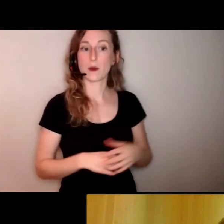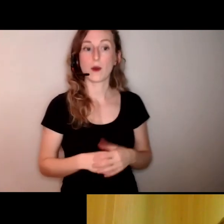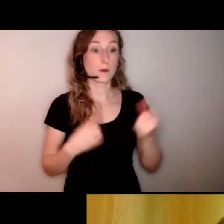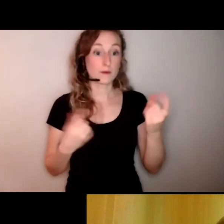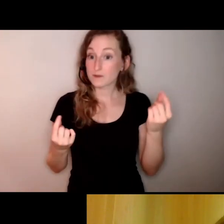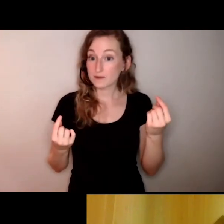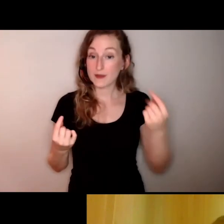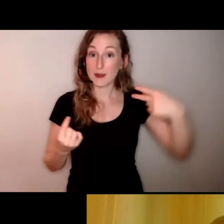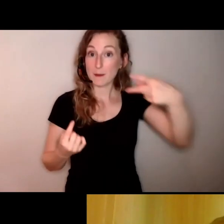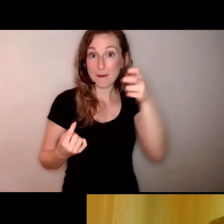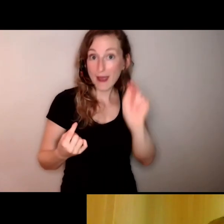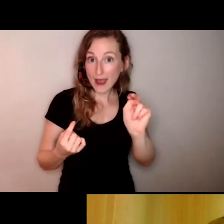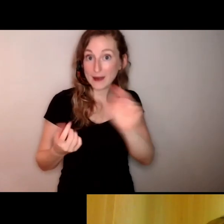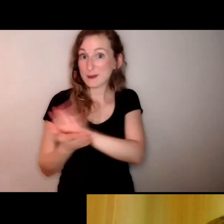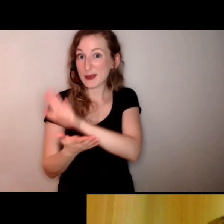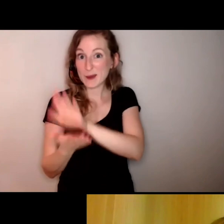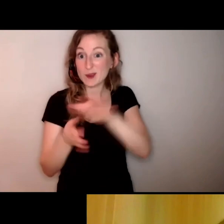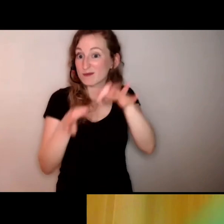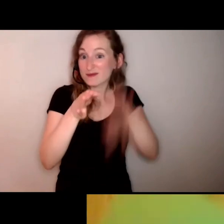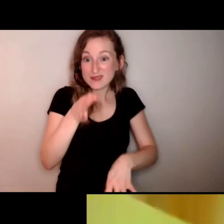You can use any materials that you have at home.